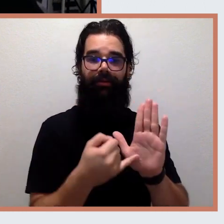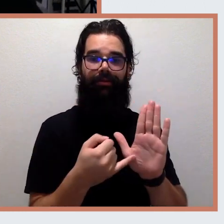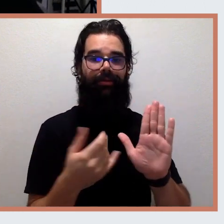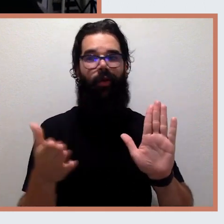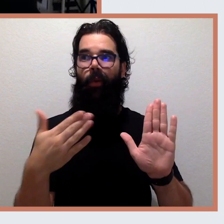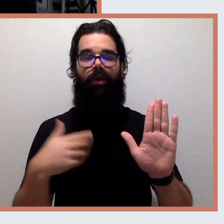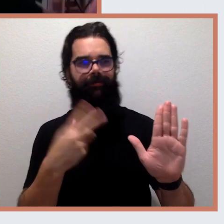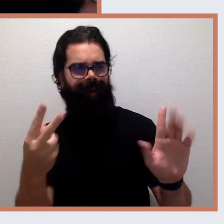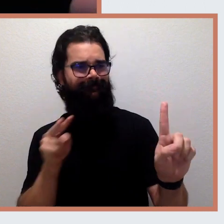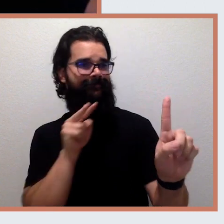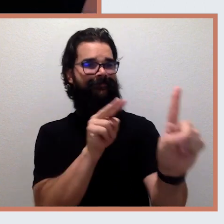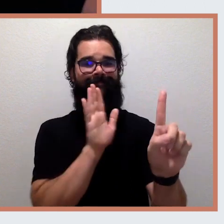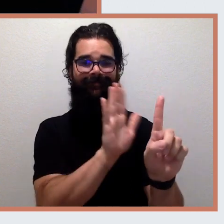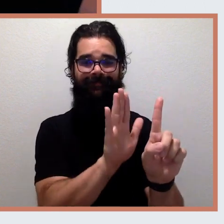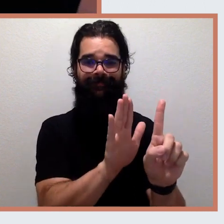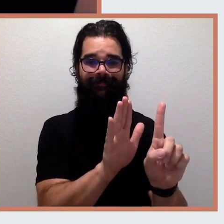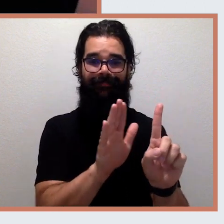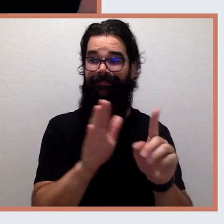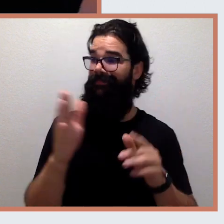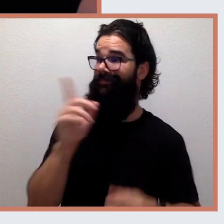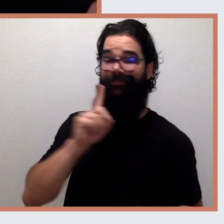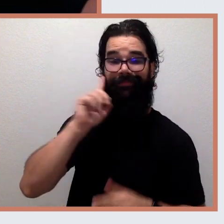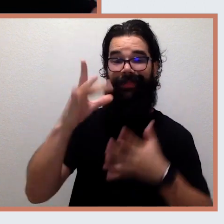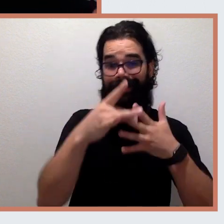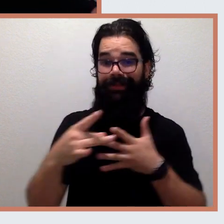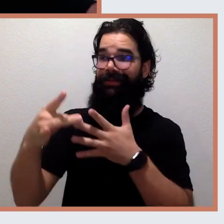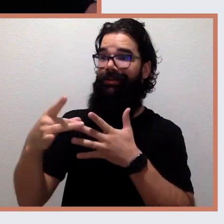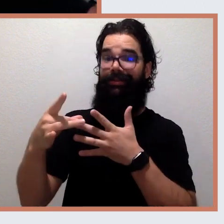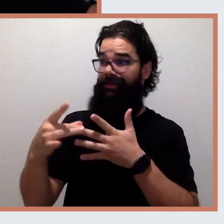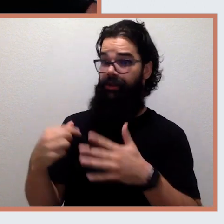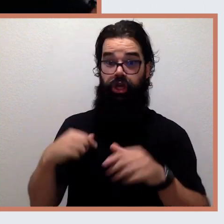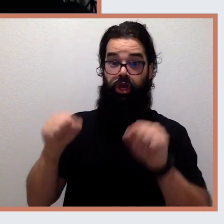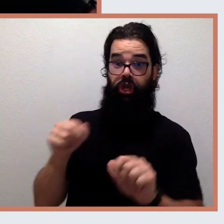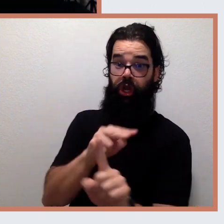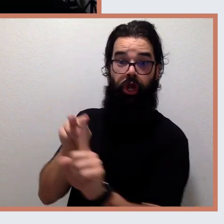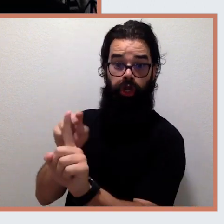and it's because he drew me to that project. Not to say I won't watch a project